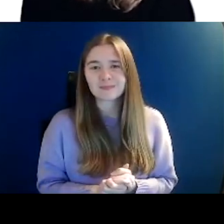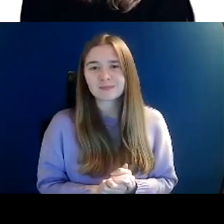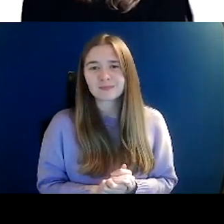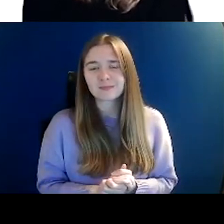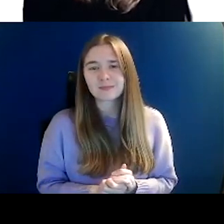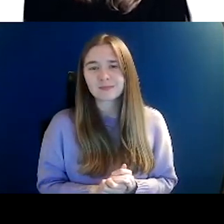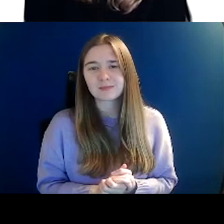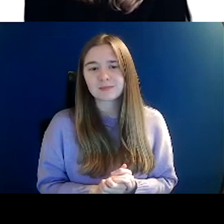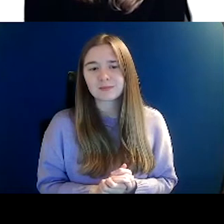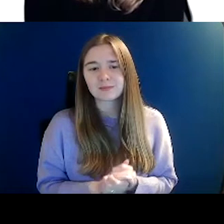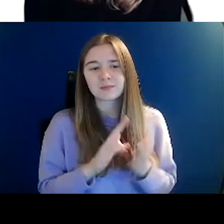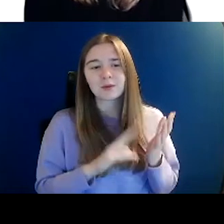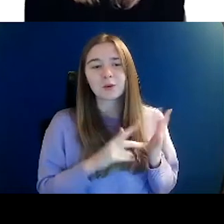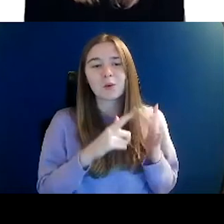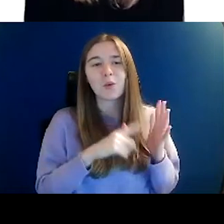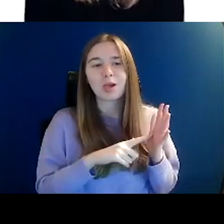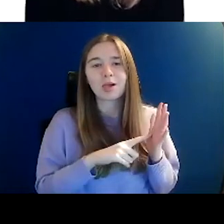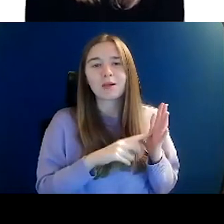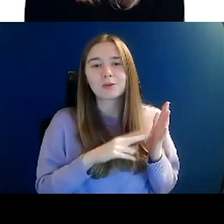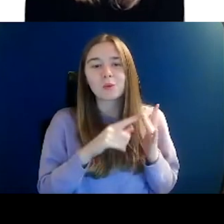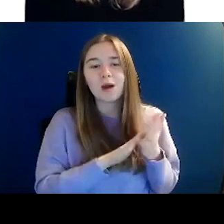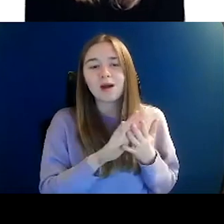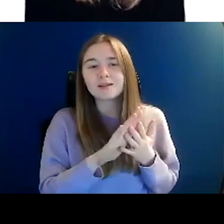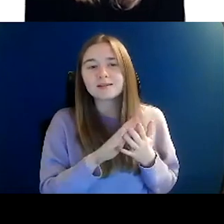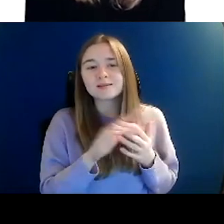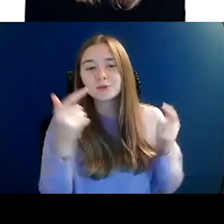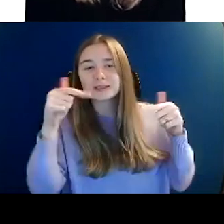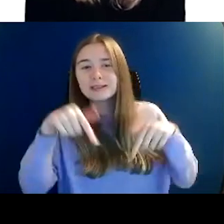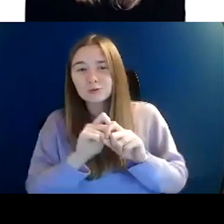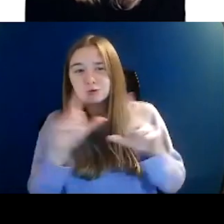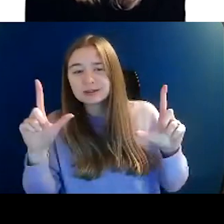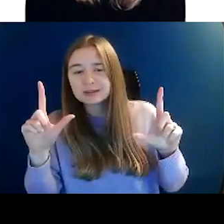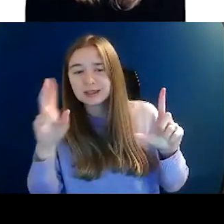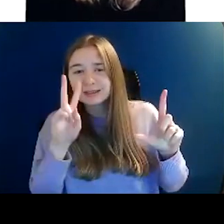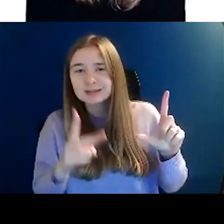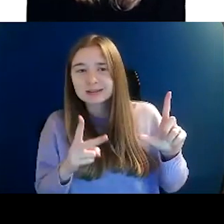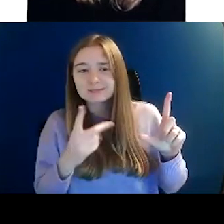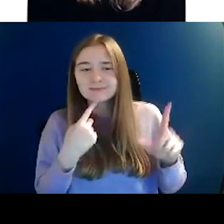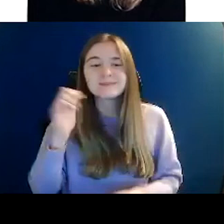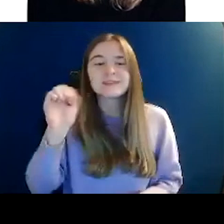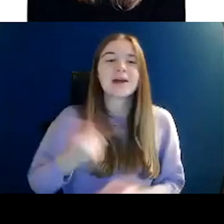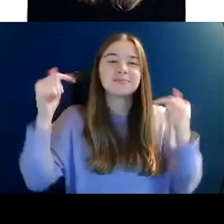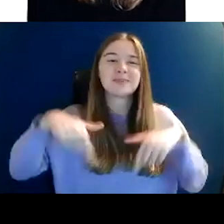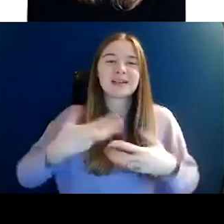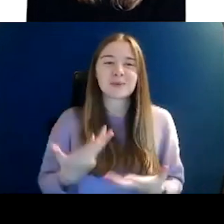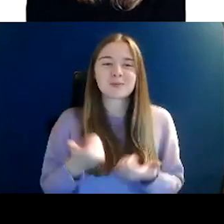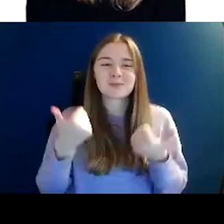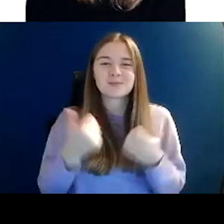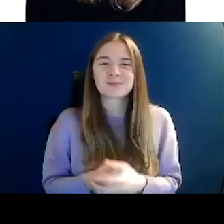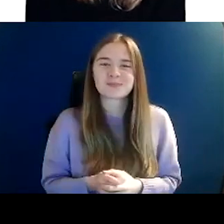And Noah, you talked about, Noah, are you on screen? I can't see you. Hello, I am. I am here now. Noah, hi.